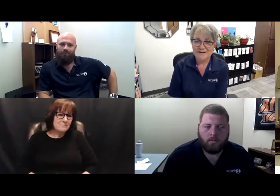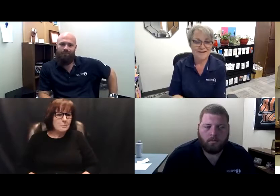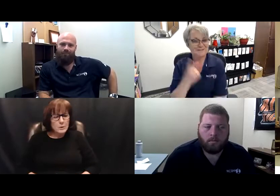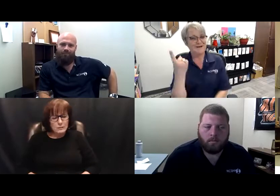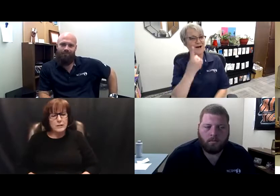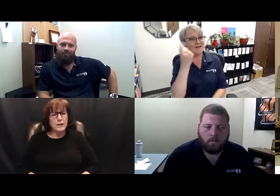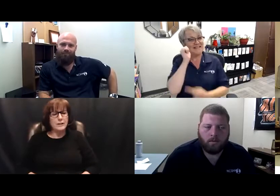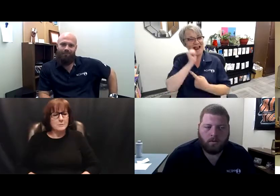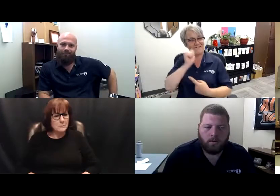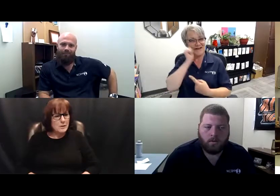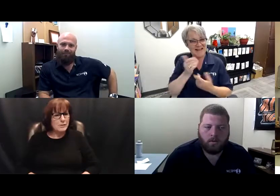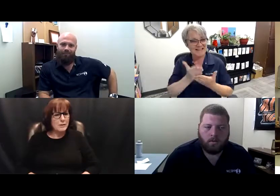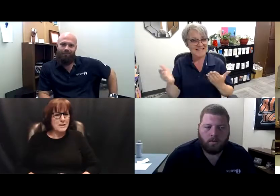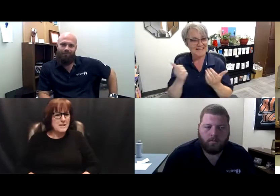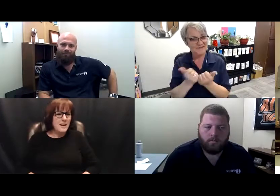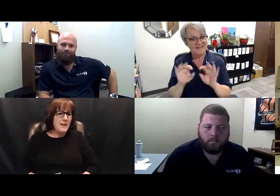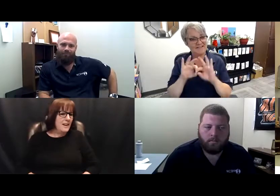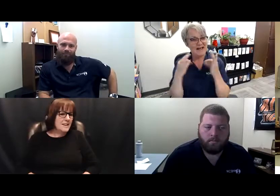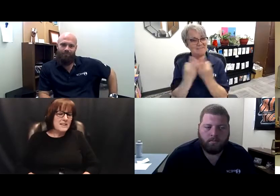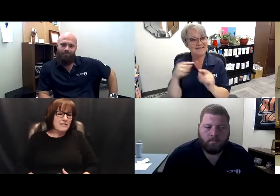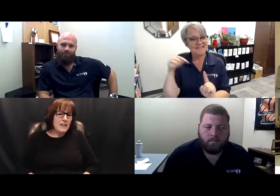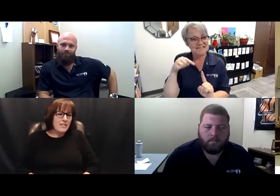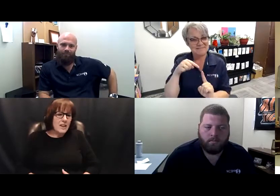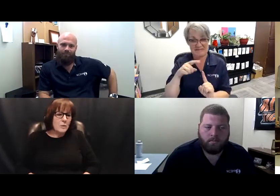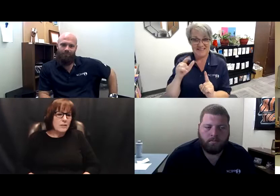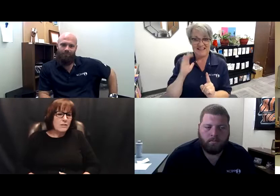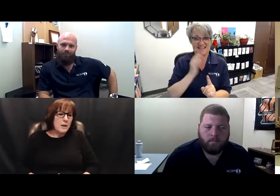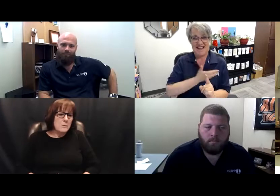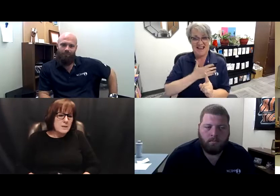Beautiful Aaron beautiful yes it's an everyday thing with family